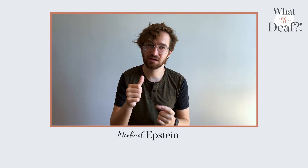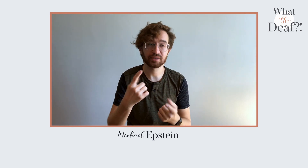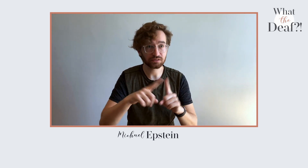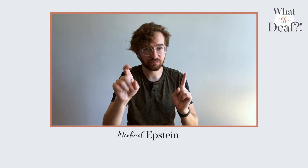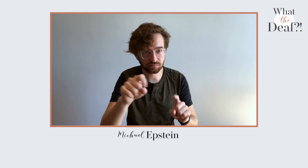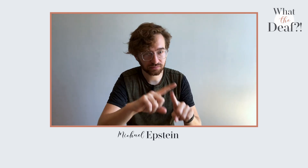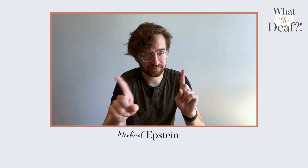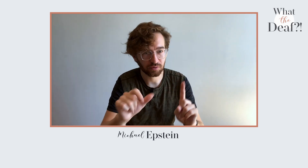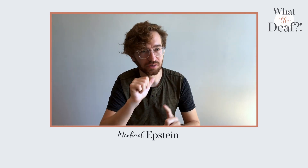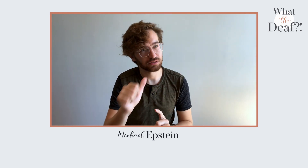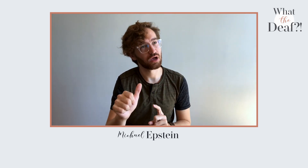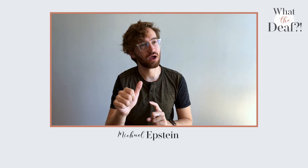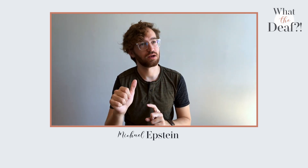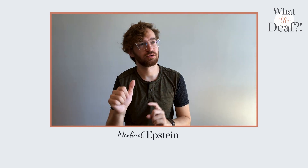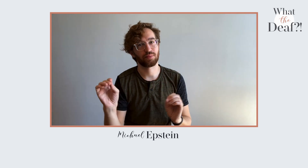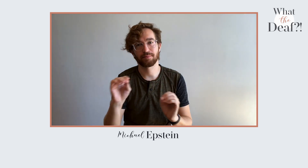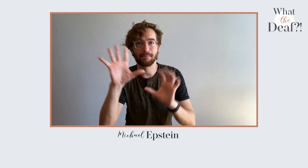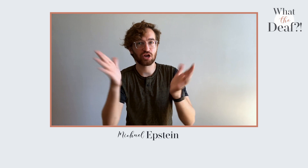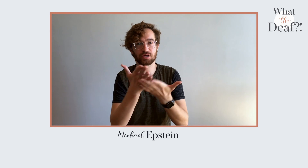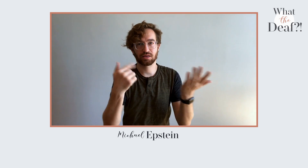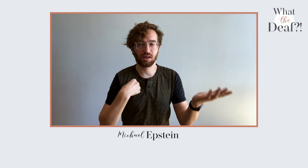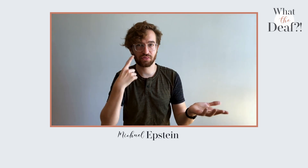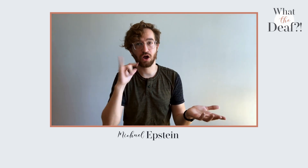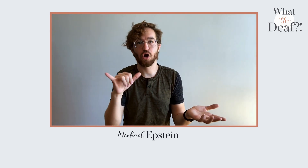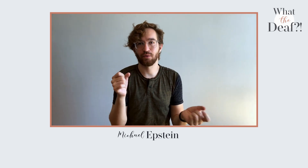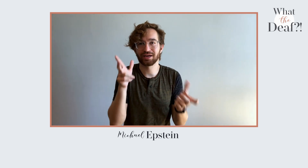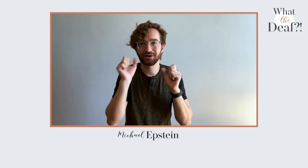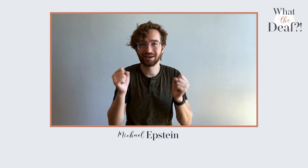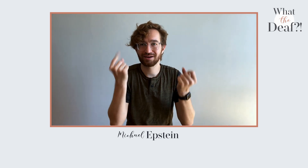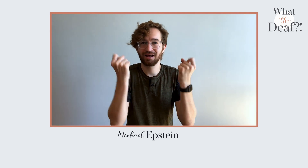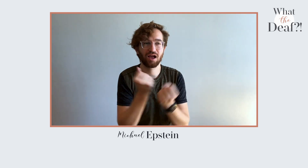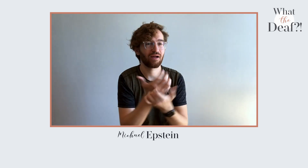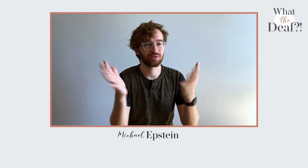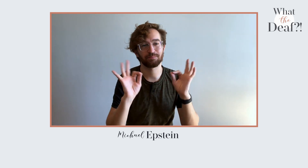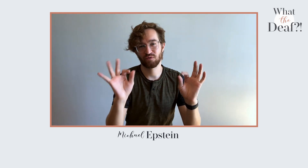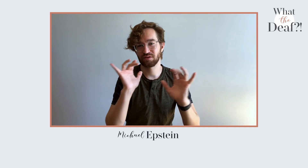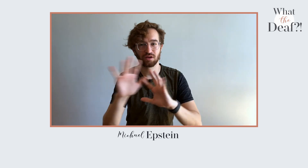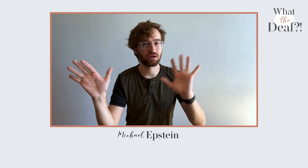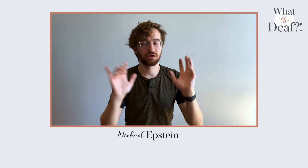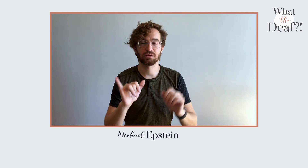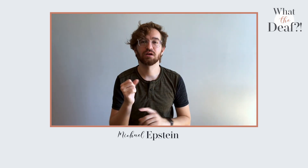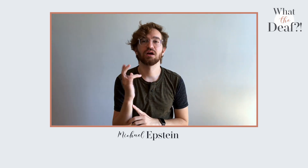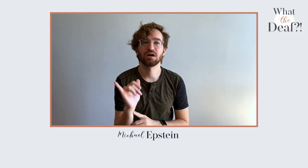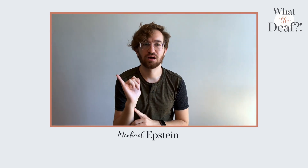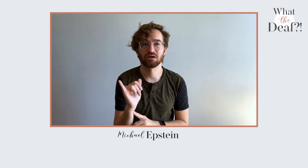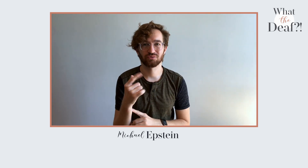it's a different experience, but it's not as magical as I thought. If you can hear, everything will work out for you beautifully.